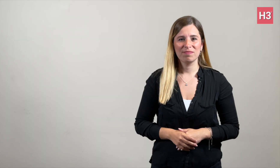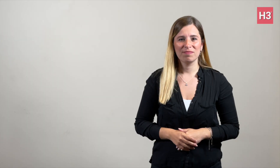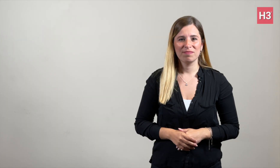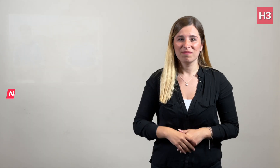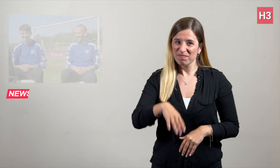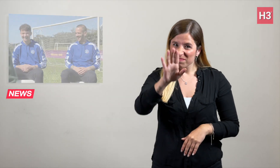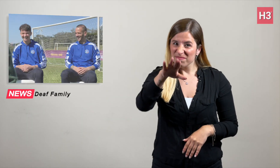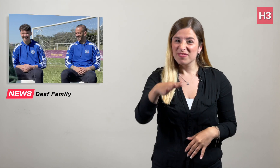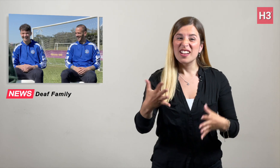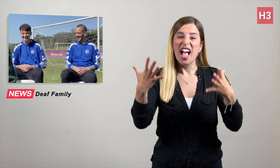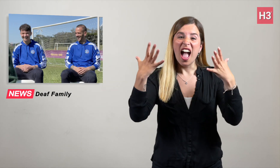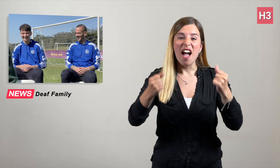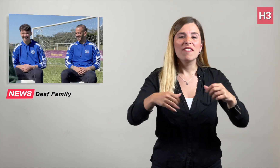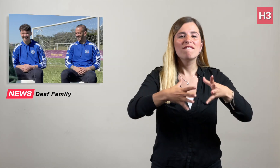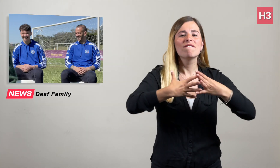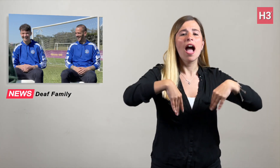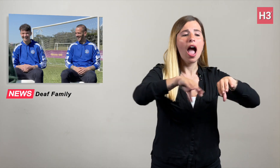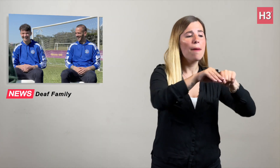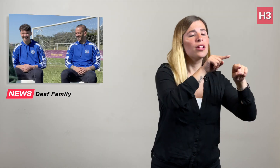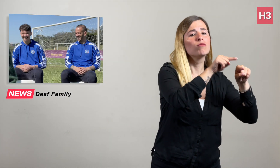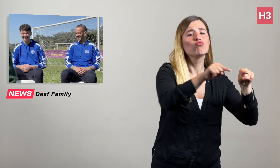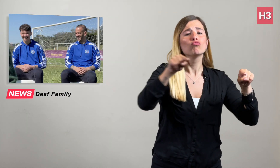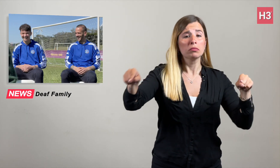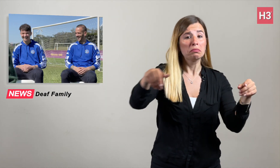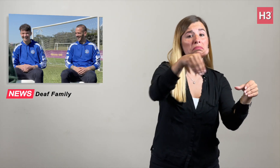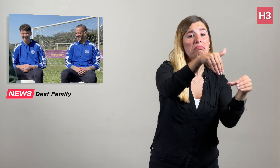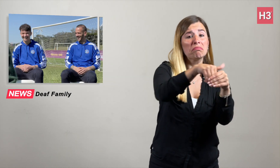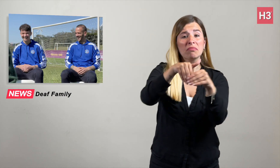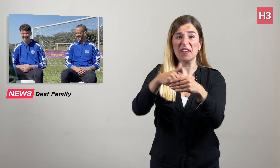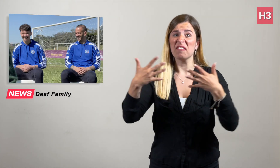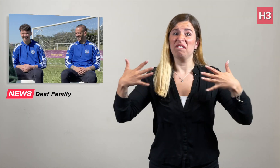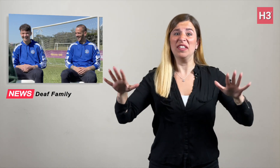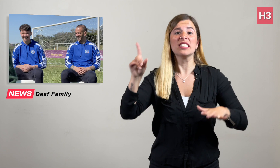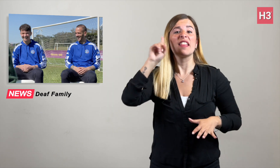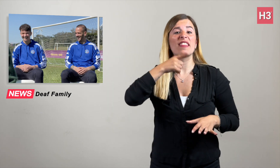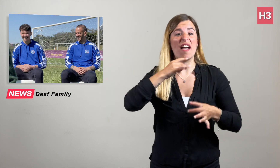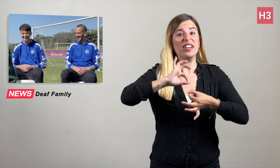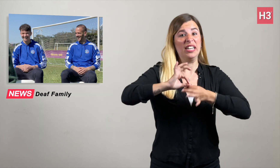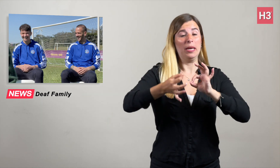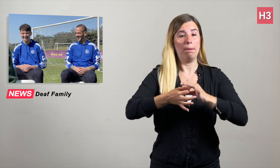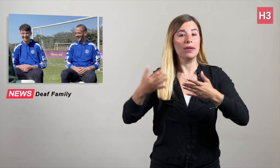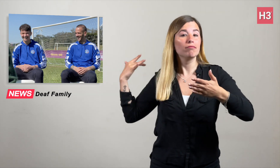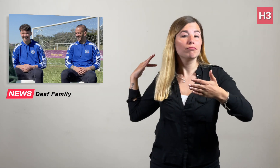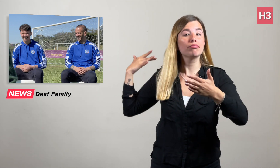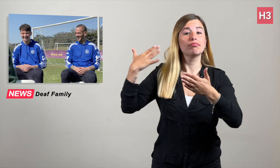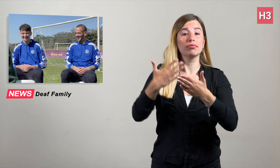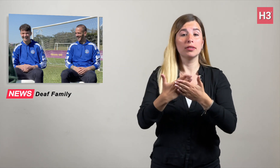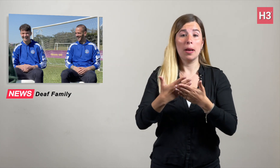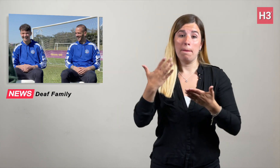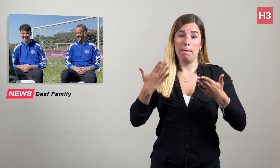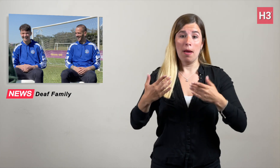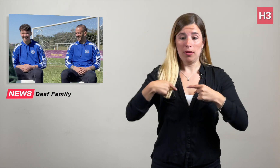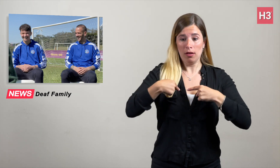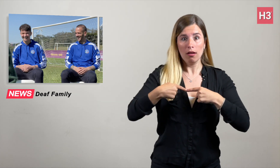Now we’re going to meet some family members who have competed at the Deaflympics over two or three generations,